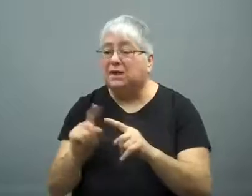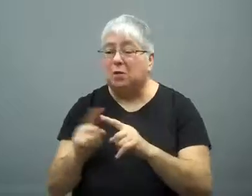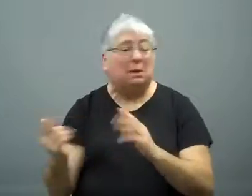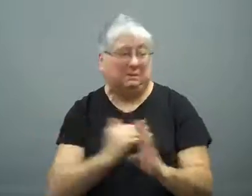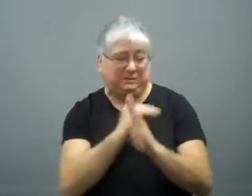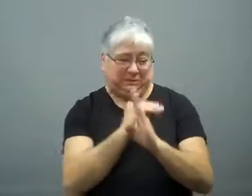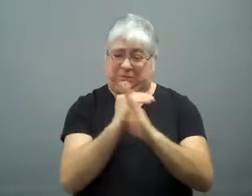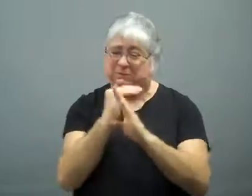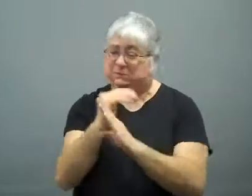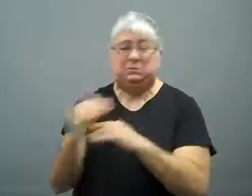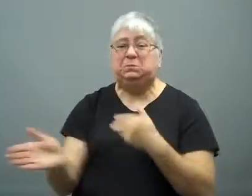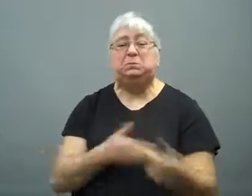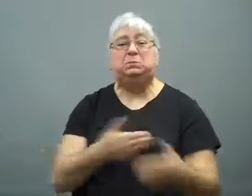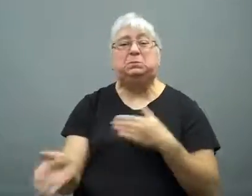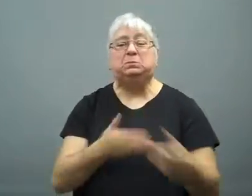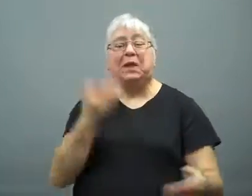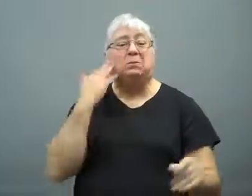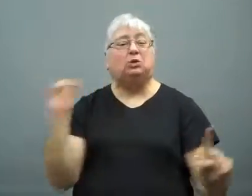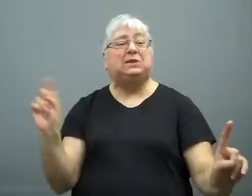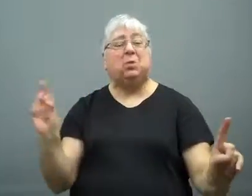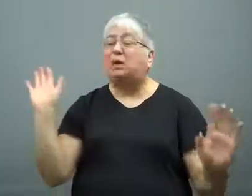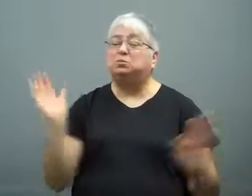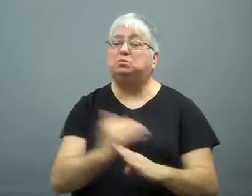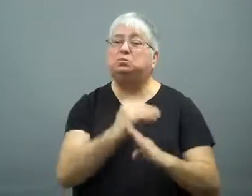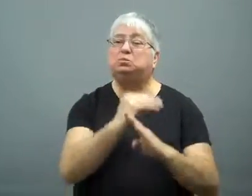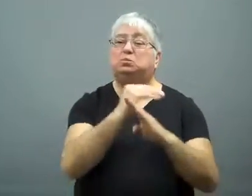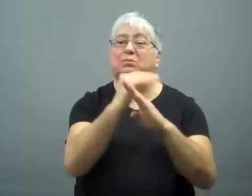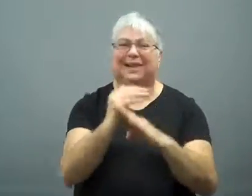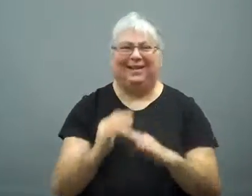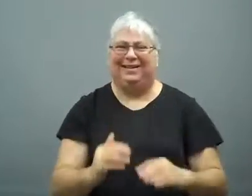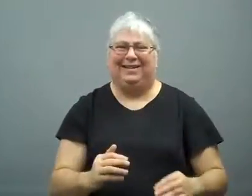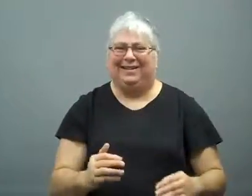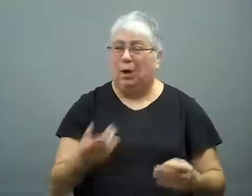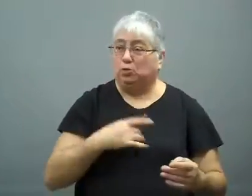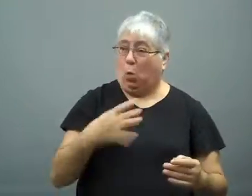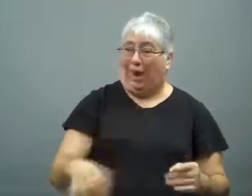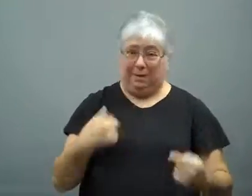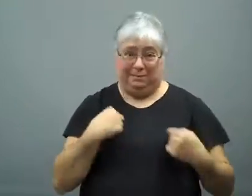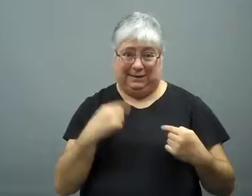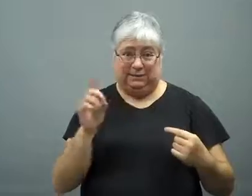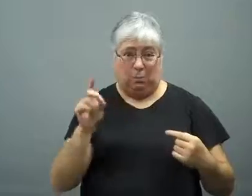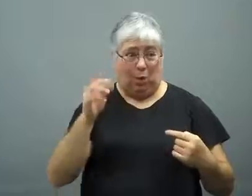simply because they were brought to the table by Democrats.